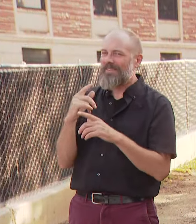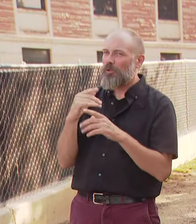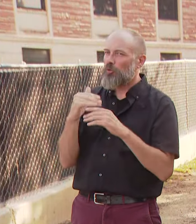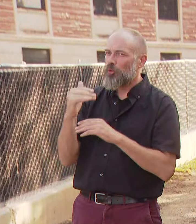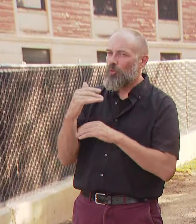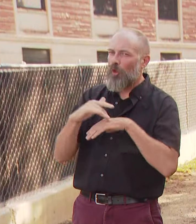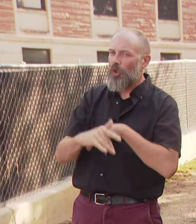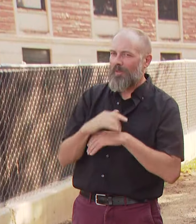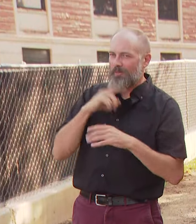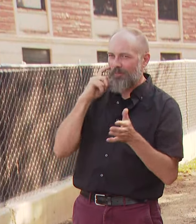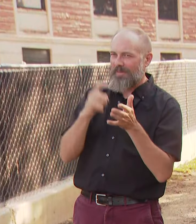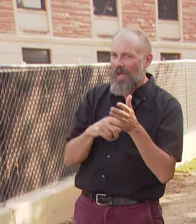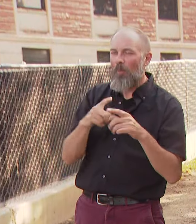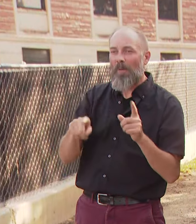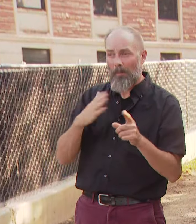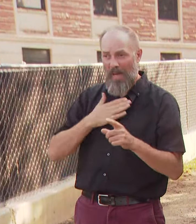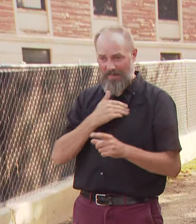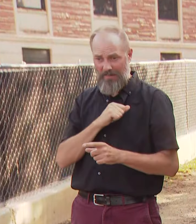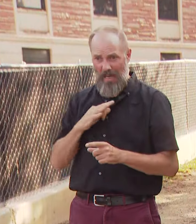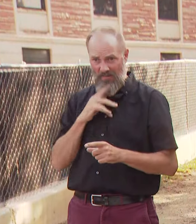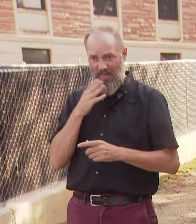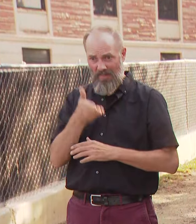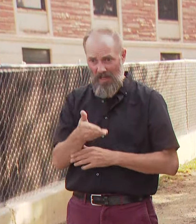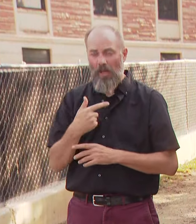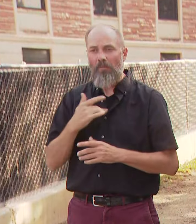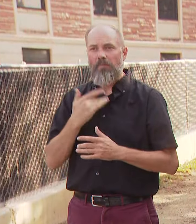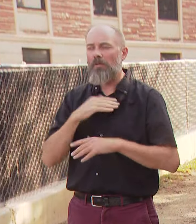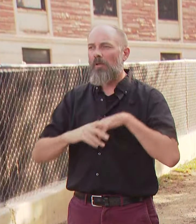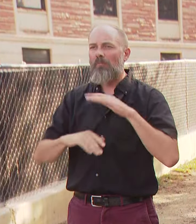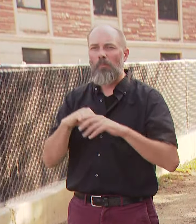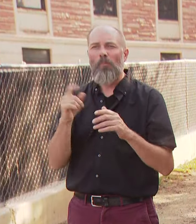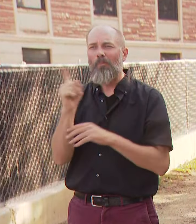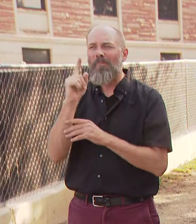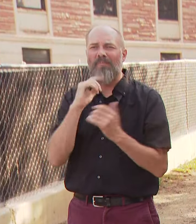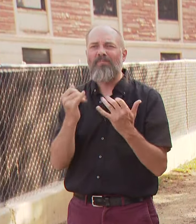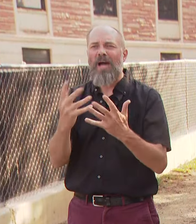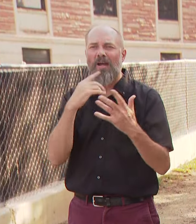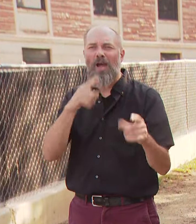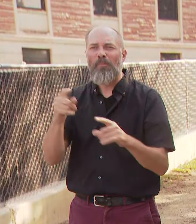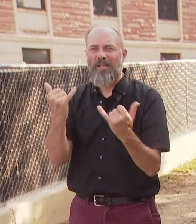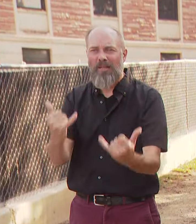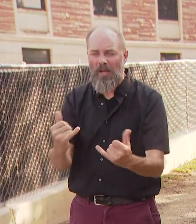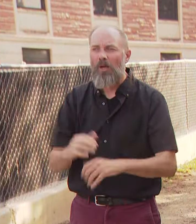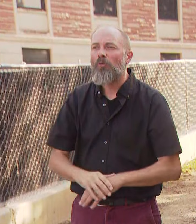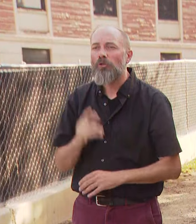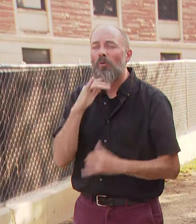But my staff that are on scene, feel comfortable with where we're at right now. So I'm going to turn it over to the sheriff's office.